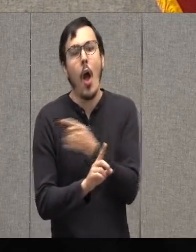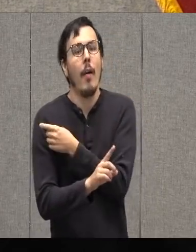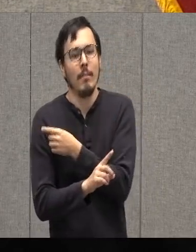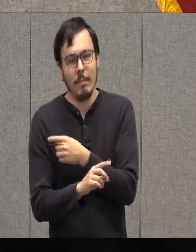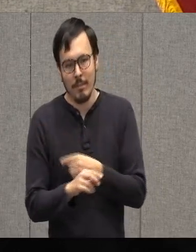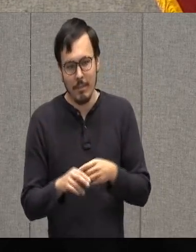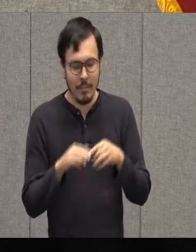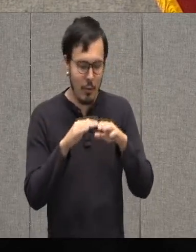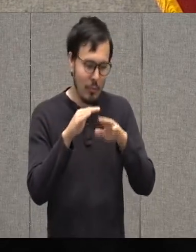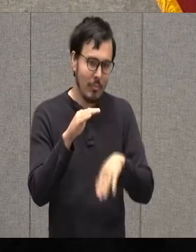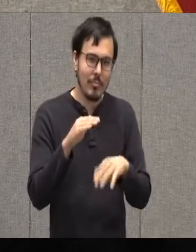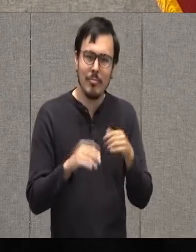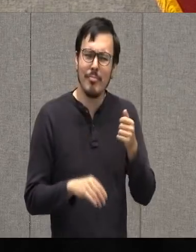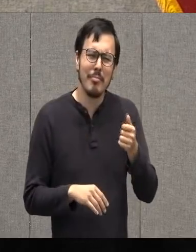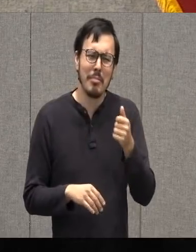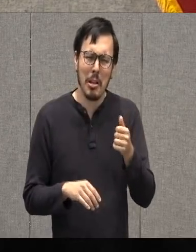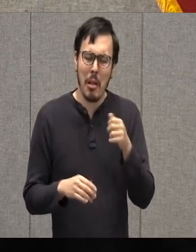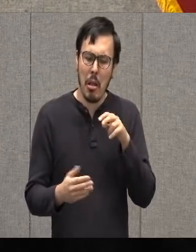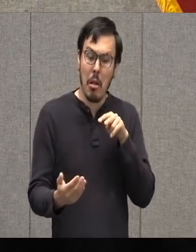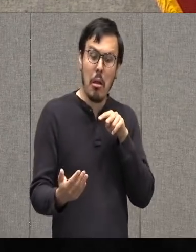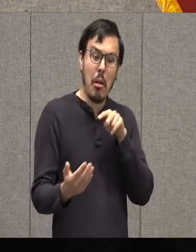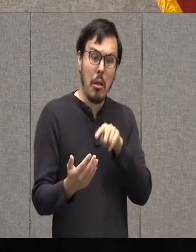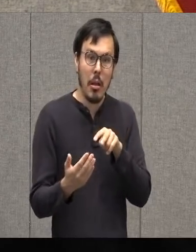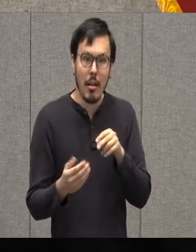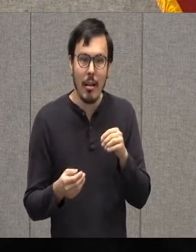She didn't even get to a double digit number.